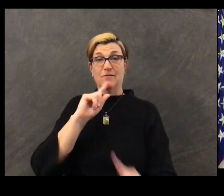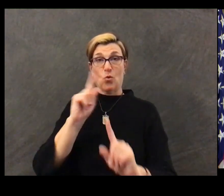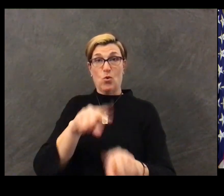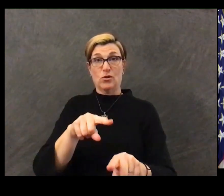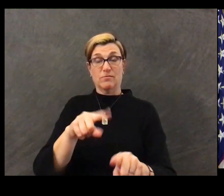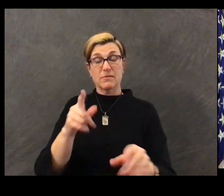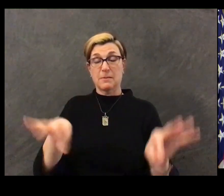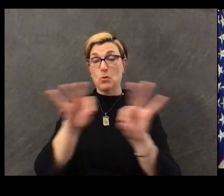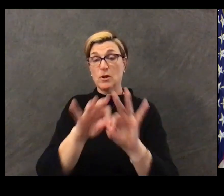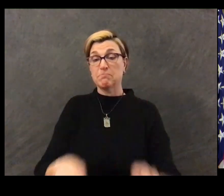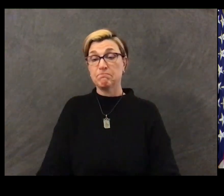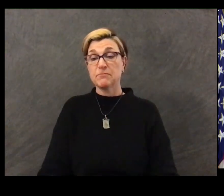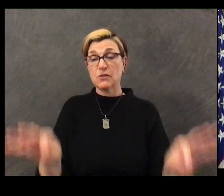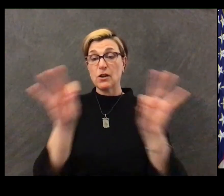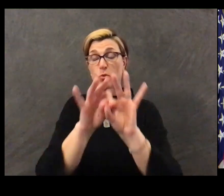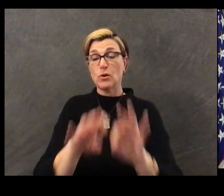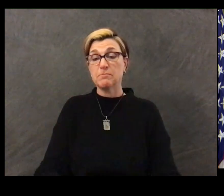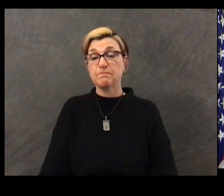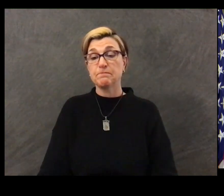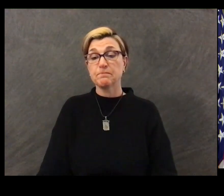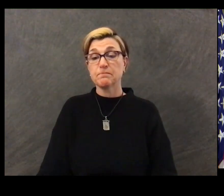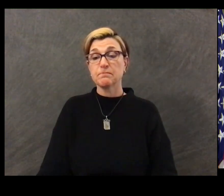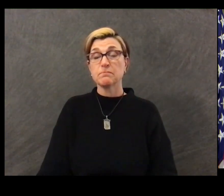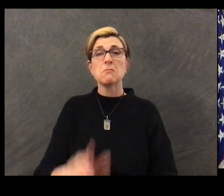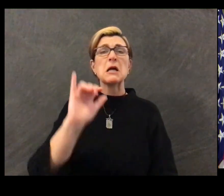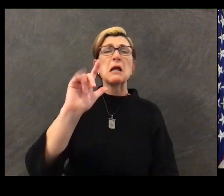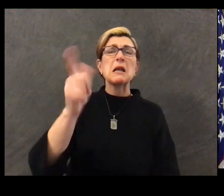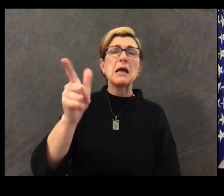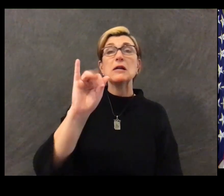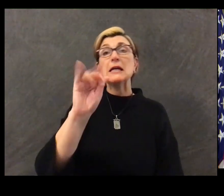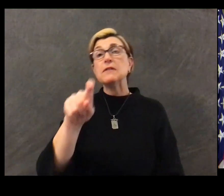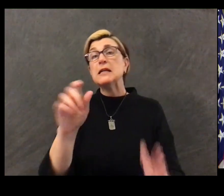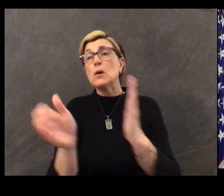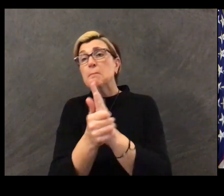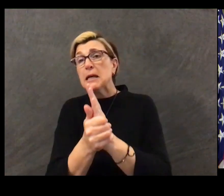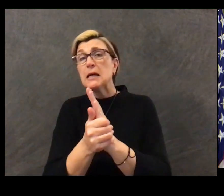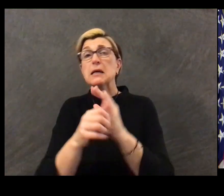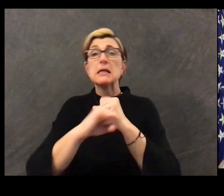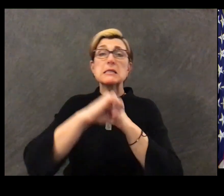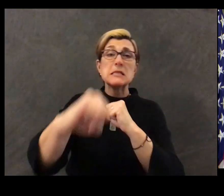amending it or extending it that we can do at the appropriate time but it's now